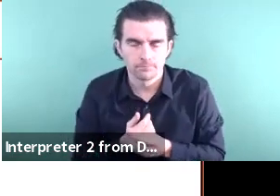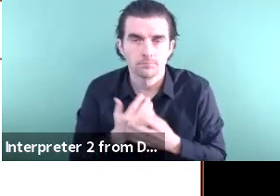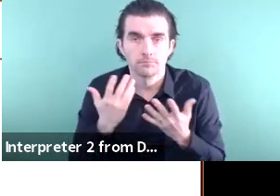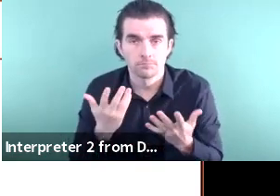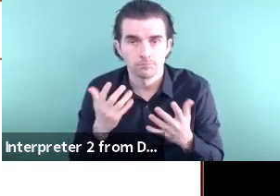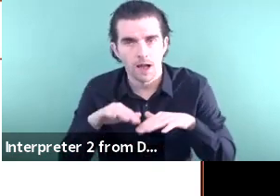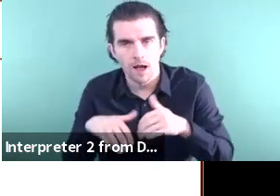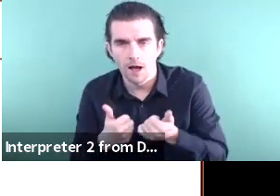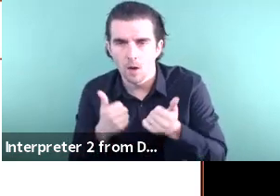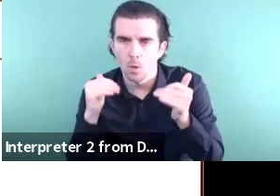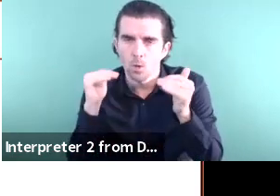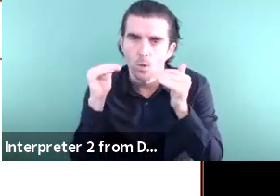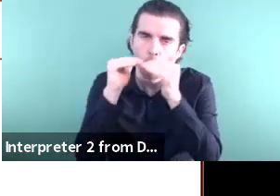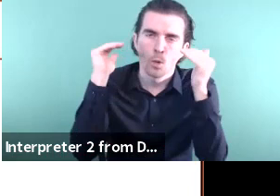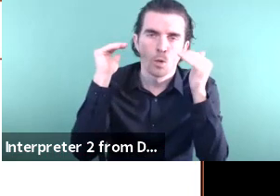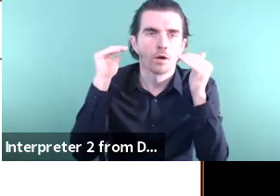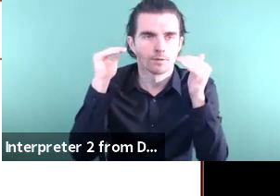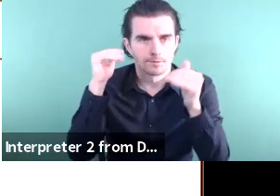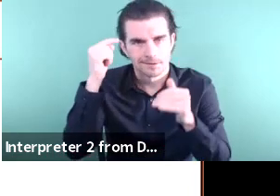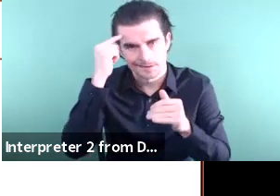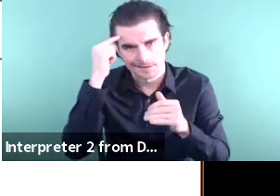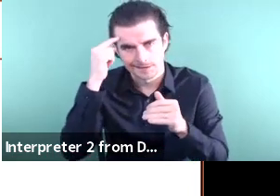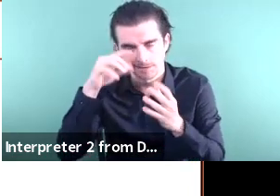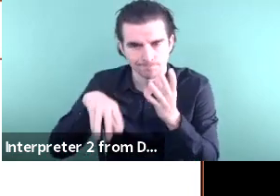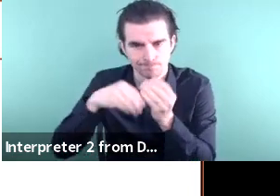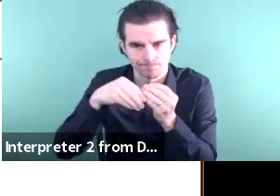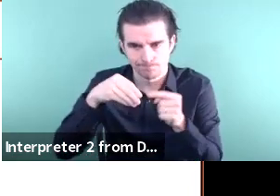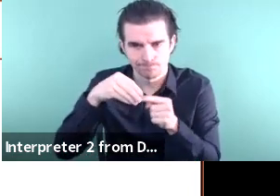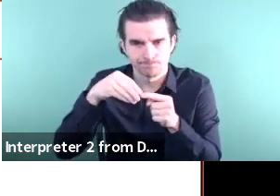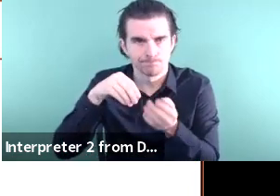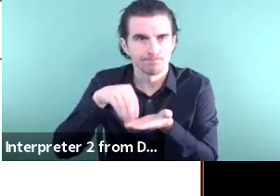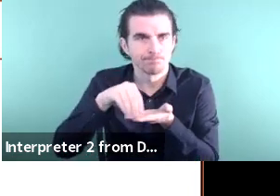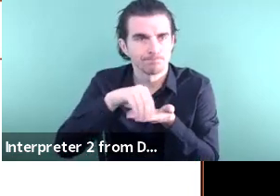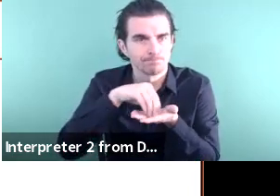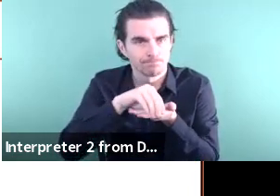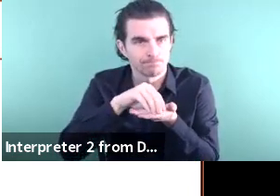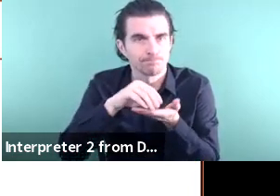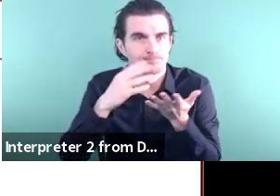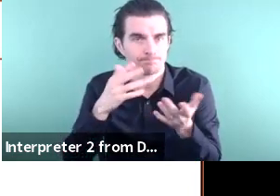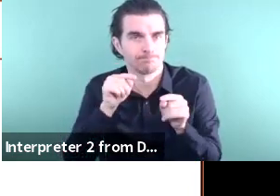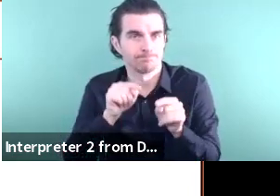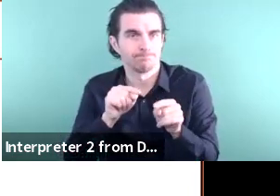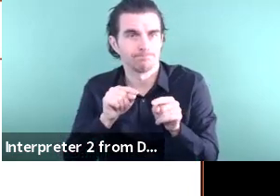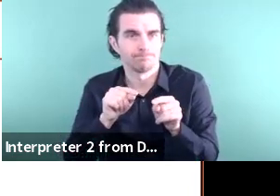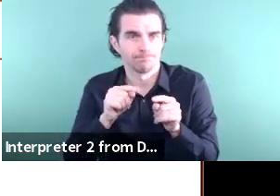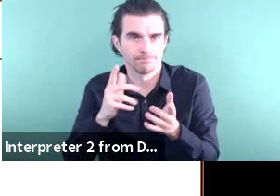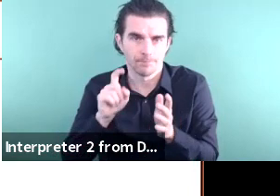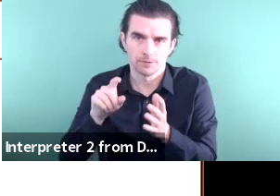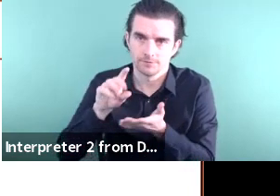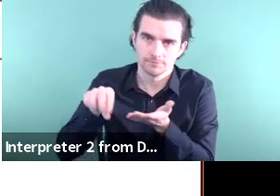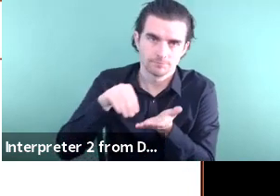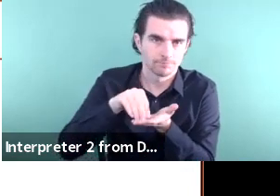there are these types of programmes or they are directly based on an assessment of income